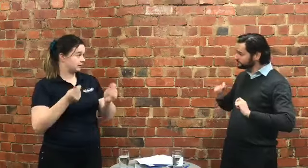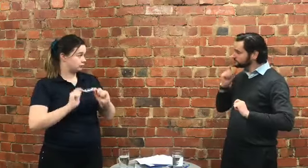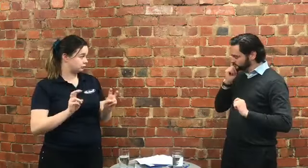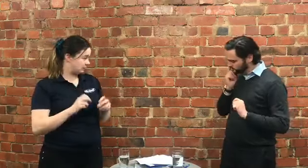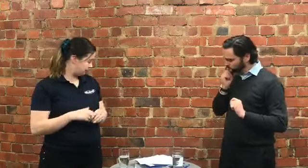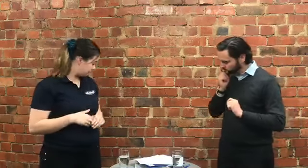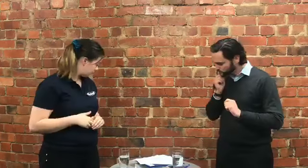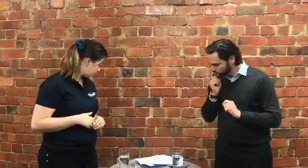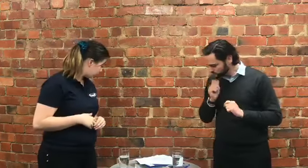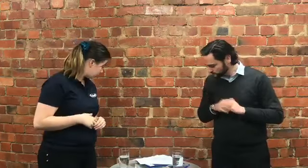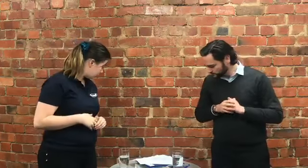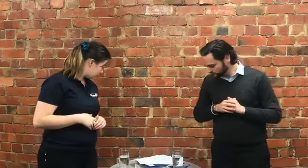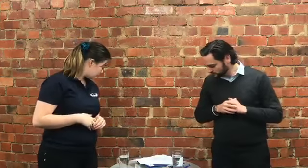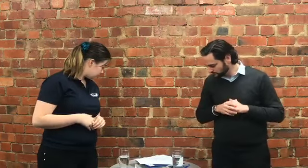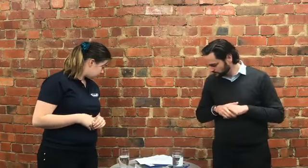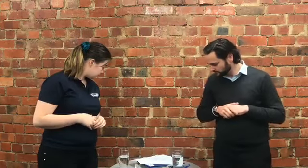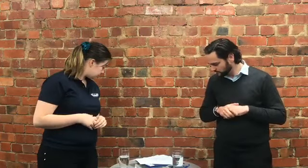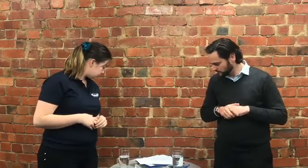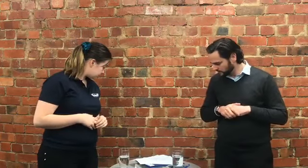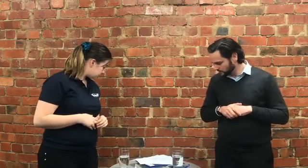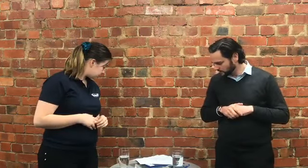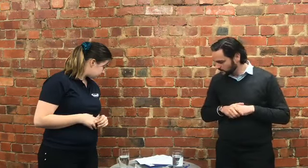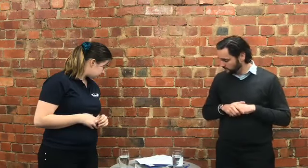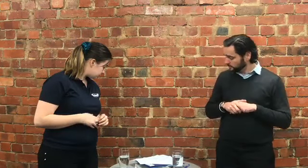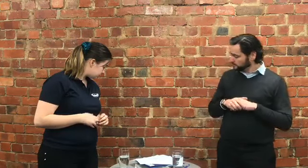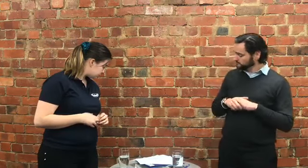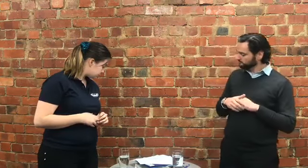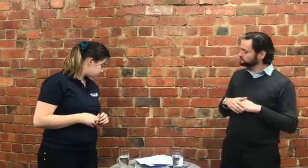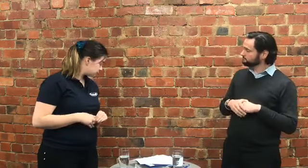Great, should we move on then? Yeah, let's move on to the next topic.